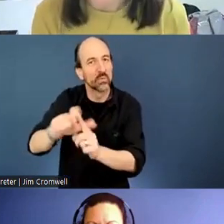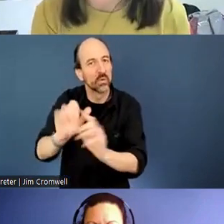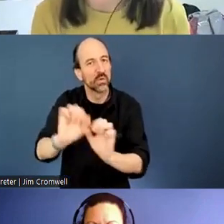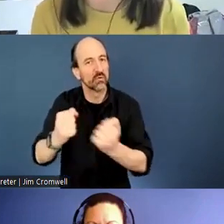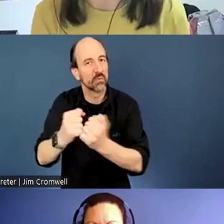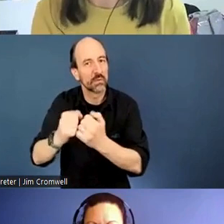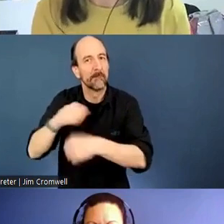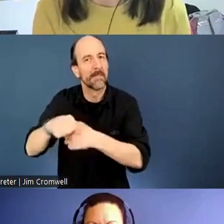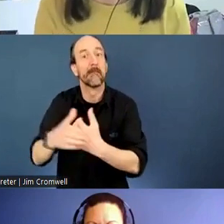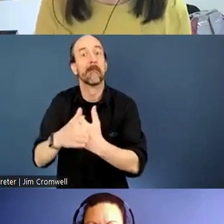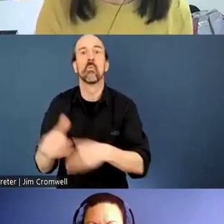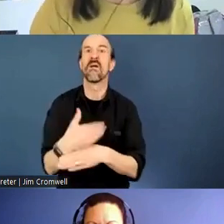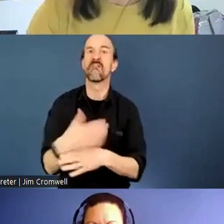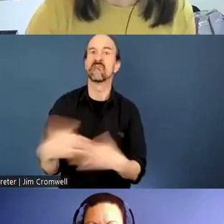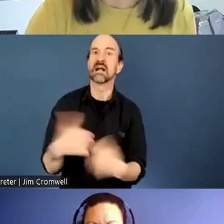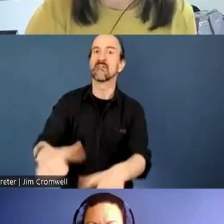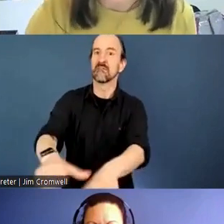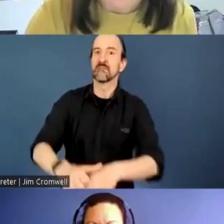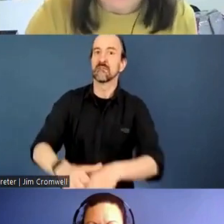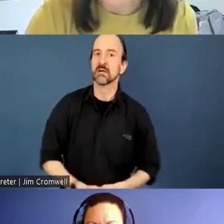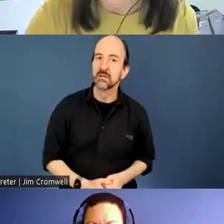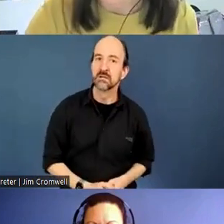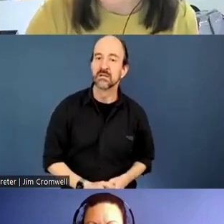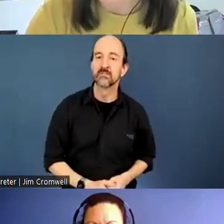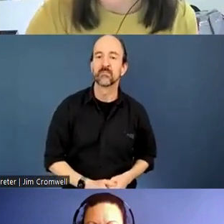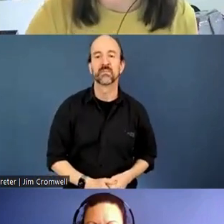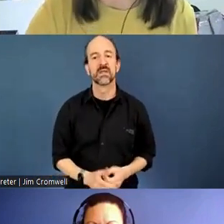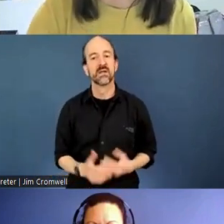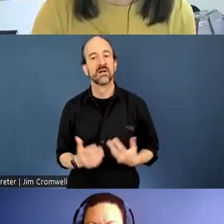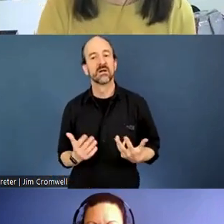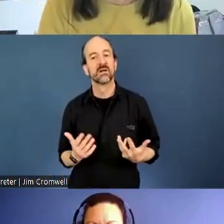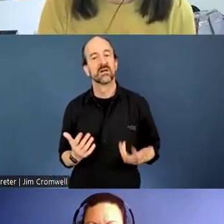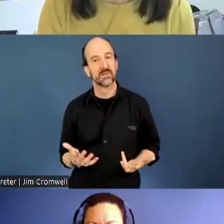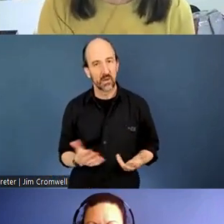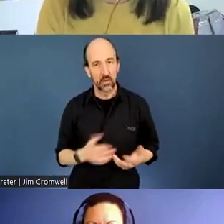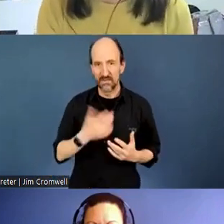effective. So in the case of another group in the island the